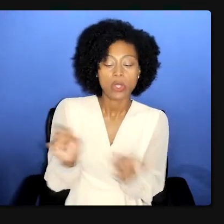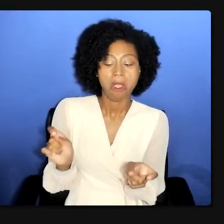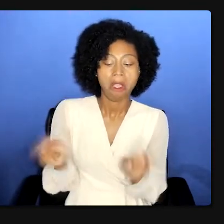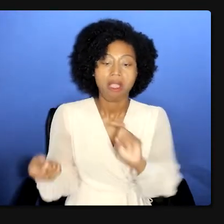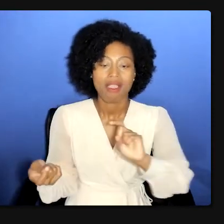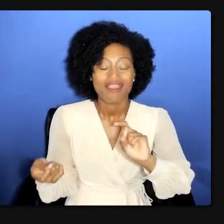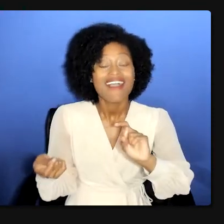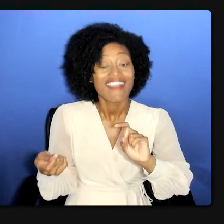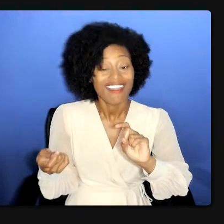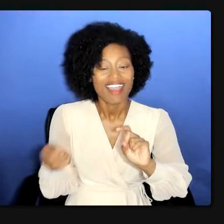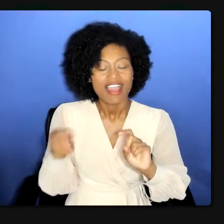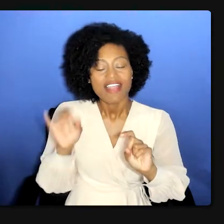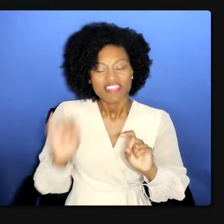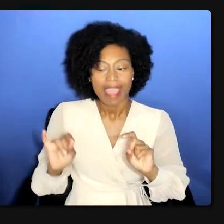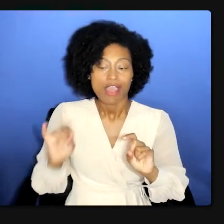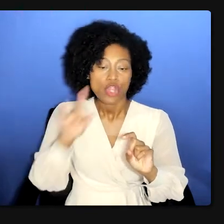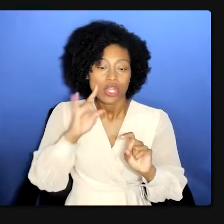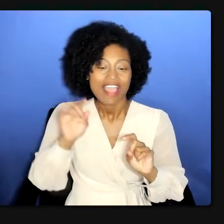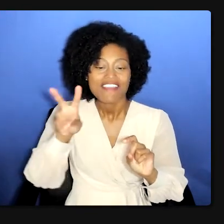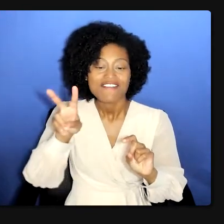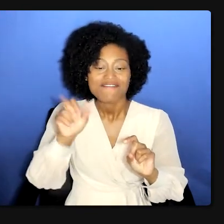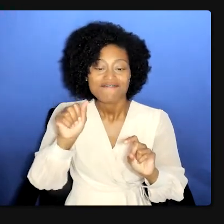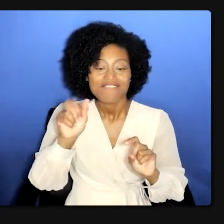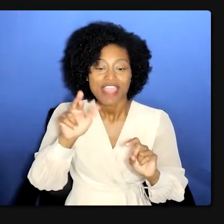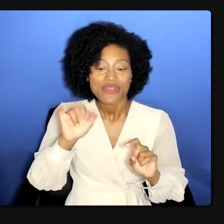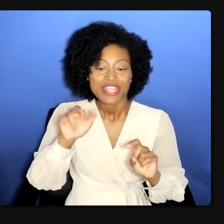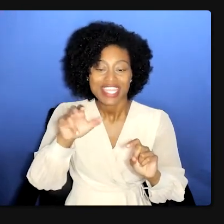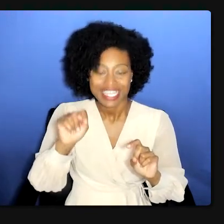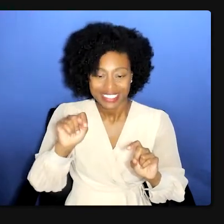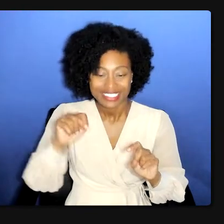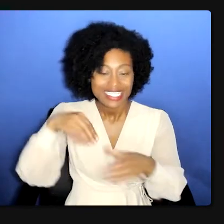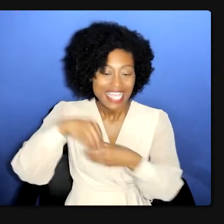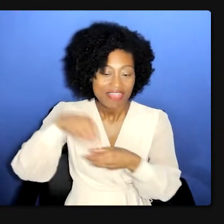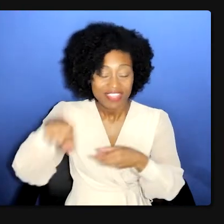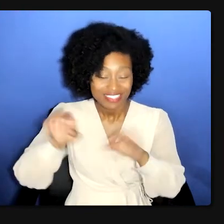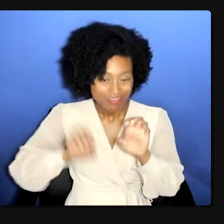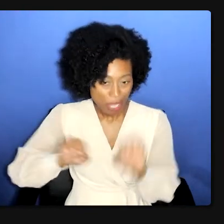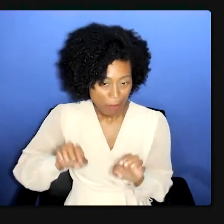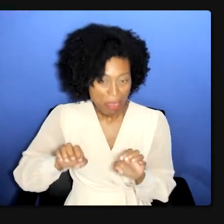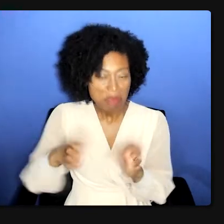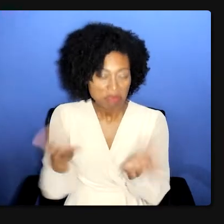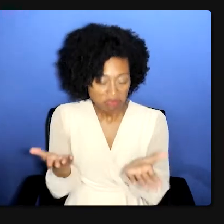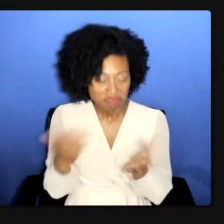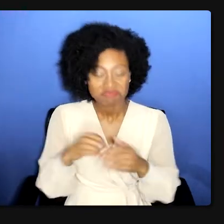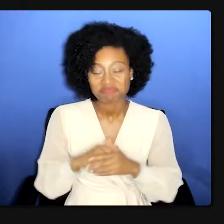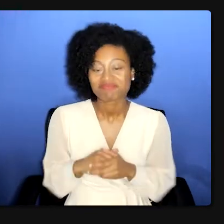which would be used as variants as part of an experiment. In today's production route,